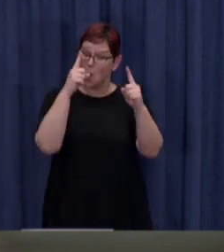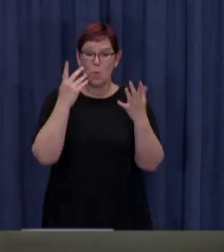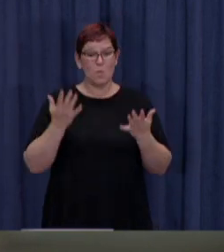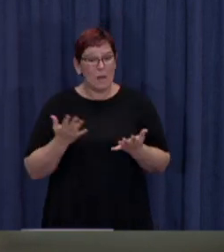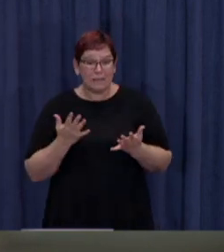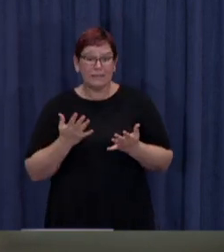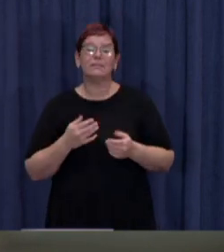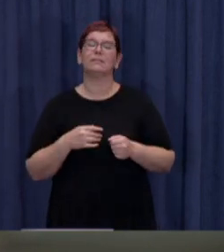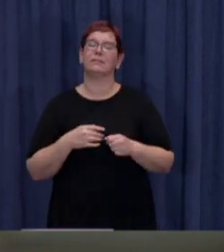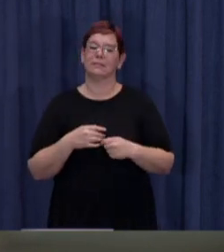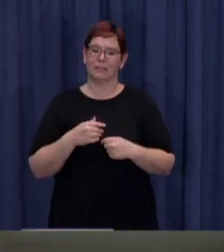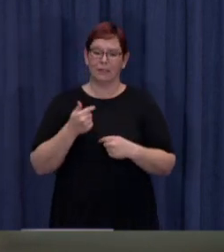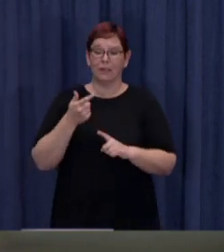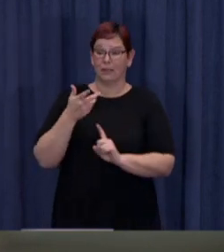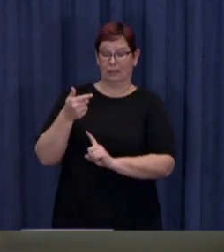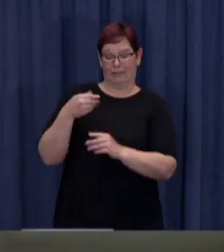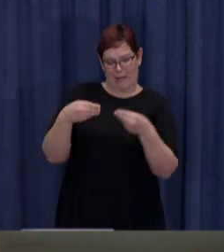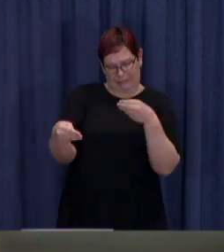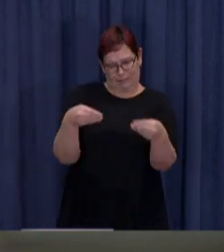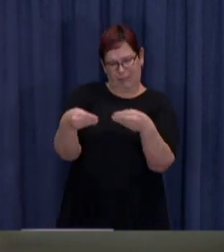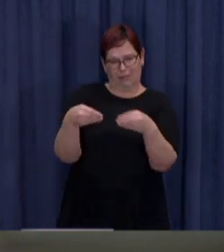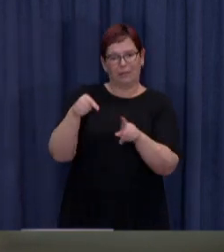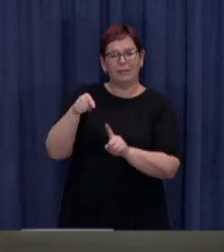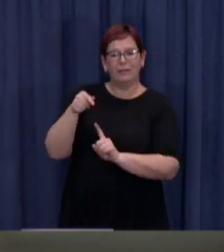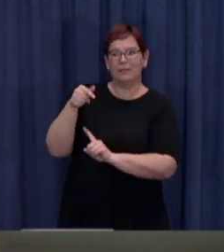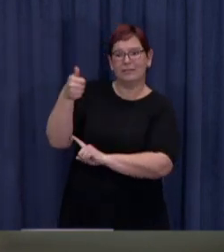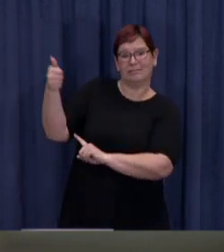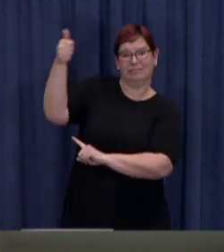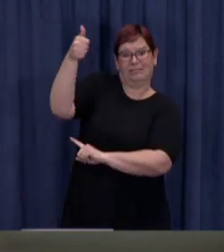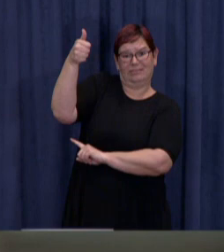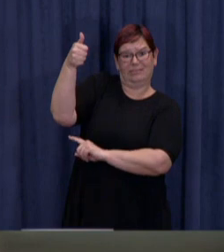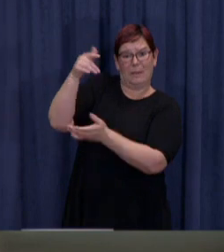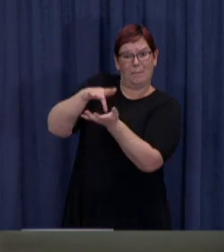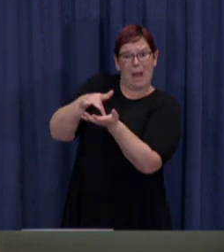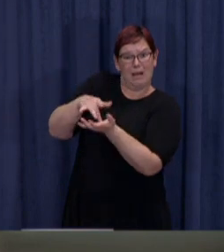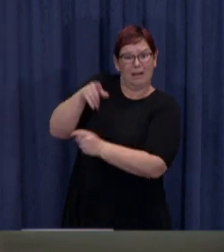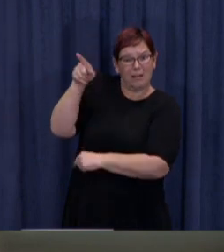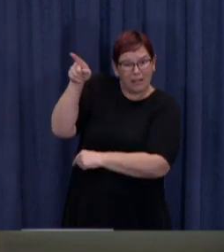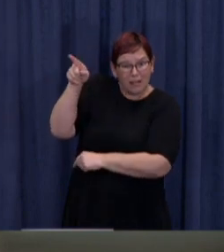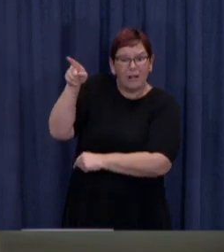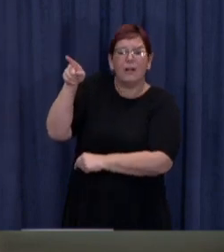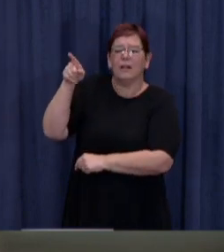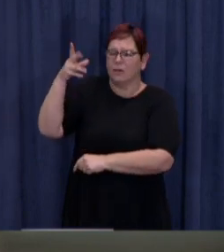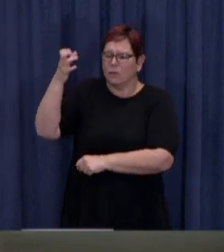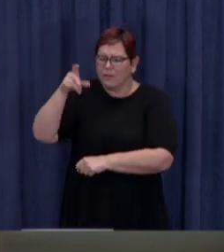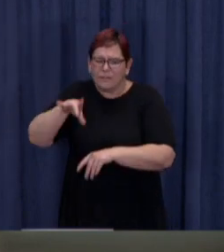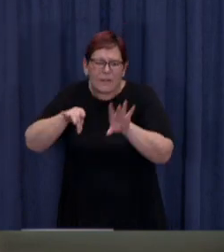there are things we could do to contain the spread of this virus and save lives that we're in a position to move quickly to accommodate those things if they're